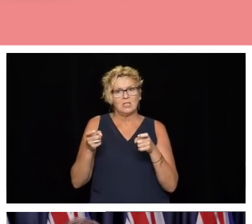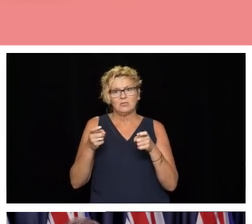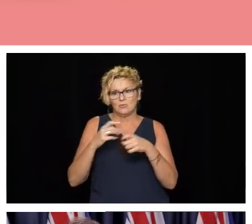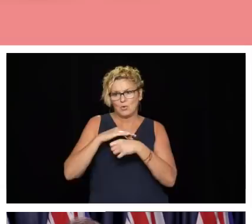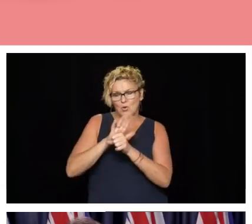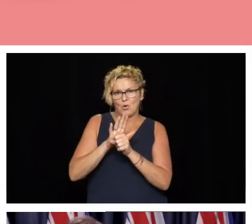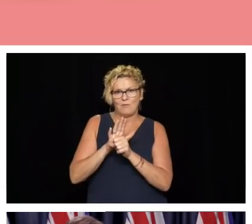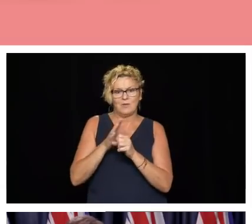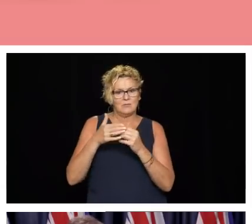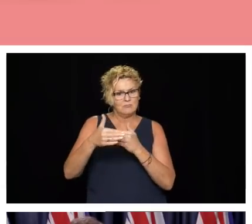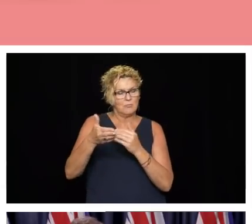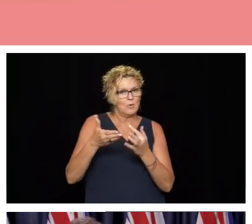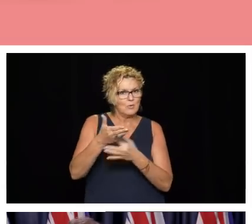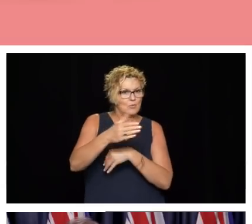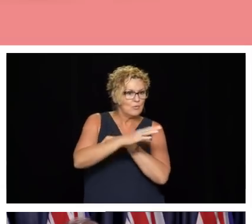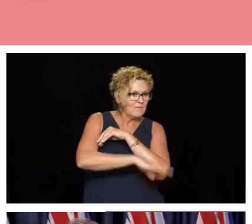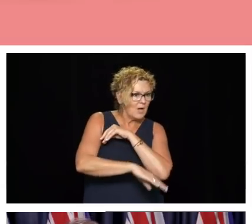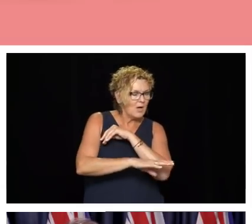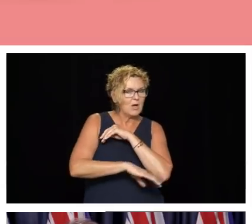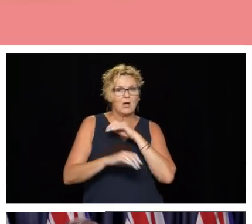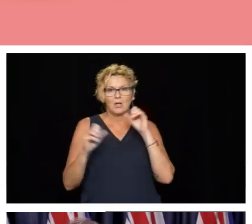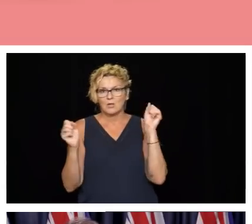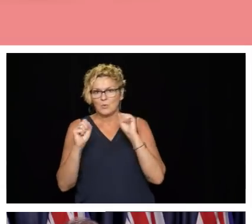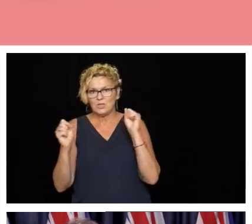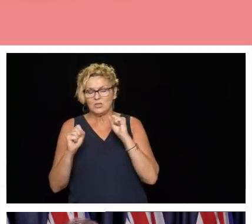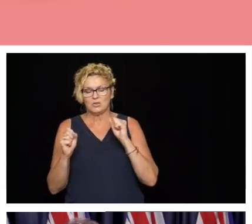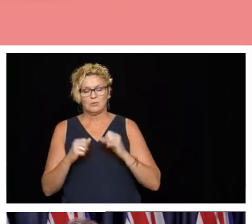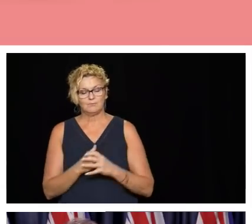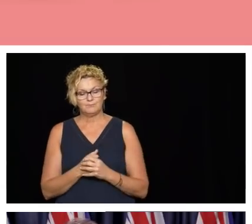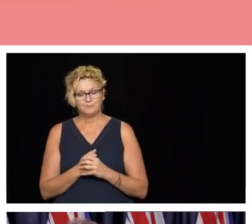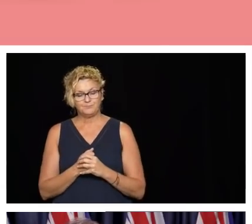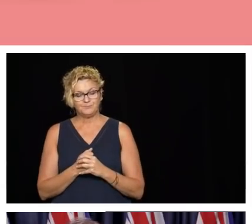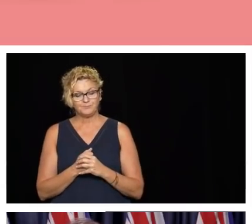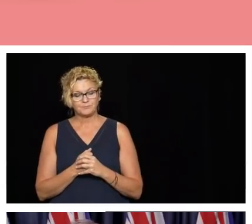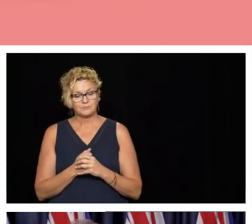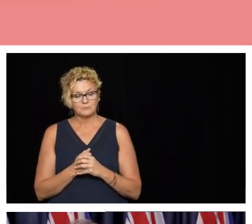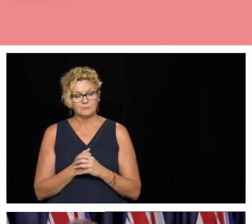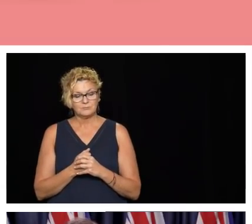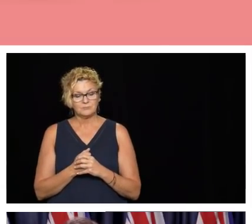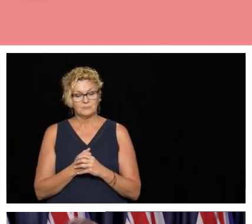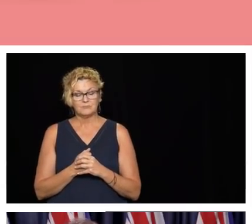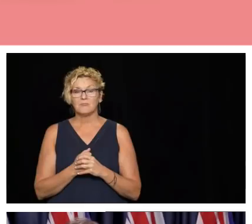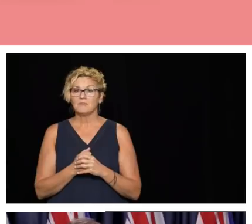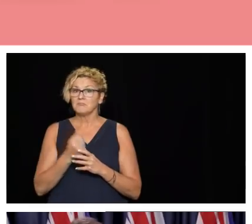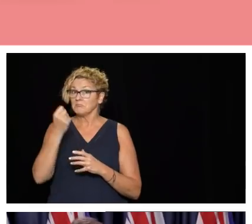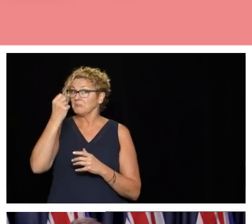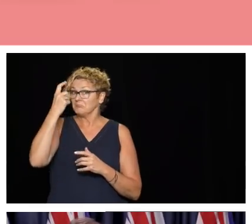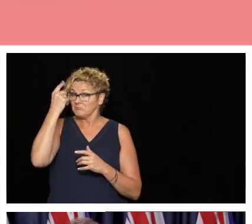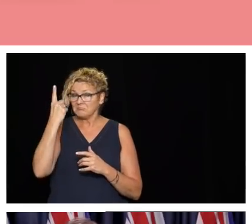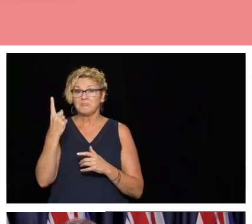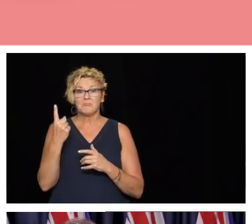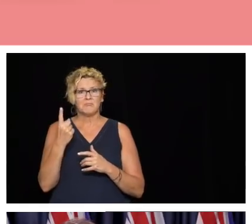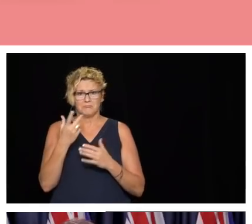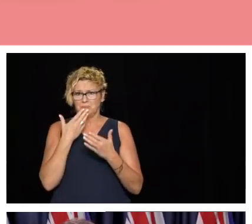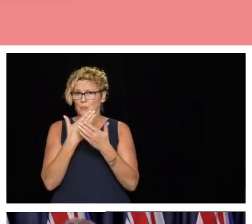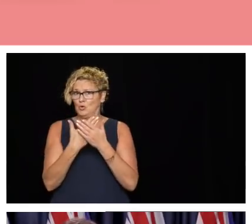in rural areas of the province. Taking a range of additional measures to strengthen the capacity to manage COVID-19 and reduce normal historical demand on inpatient beds